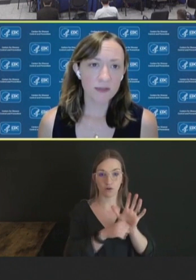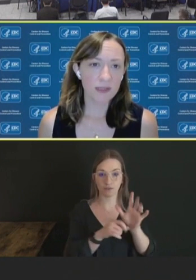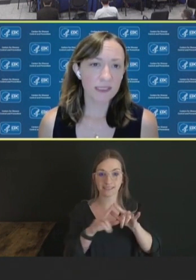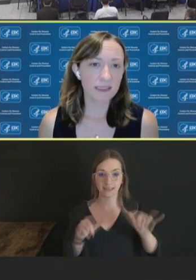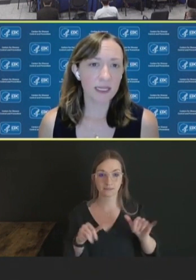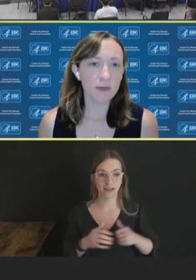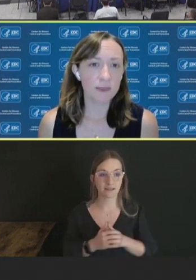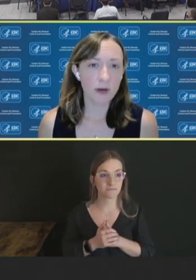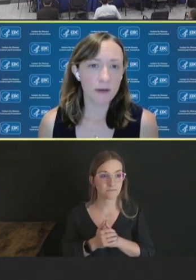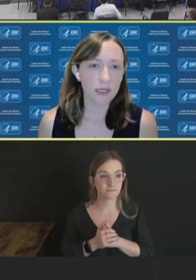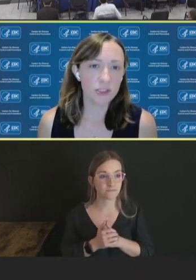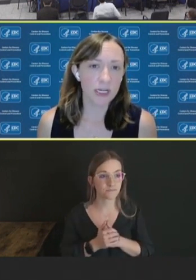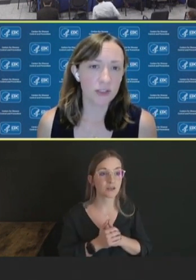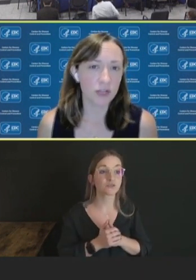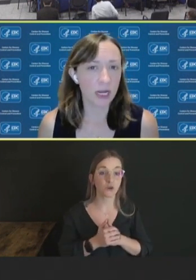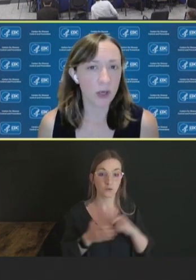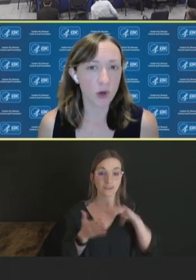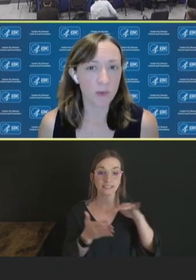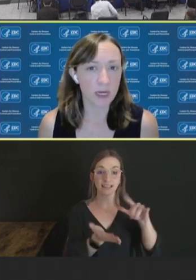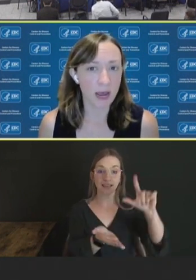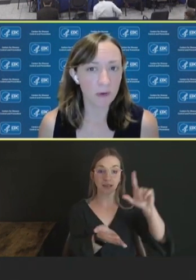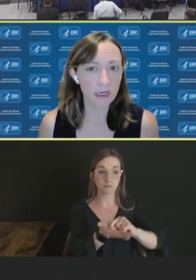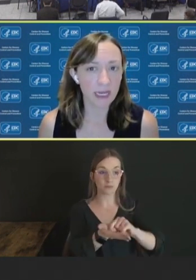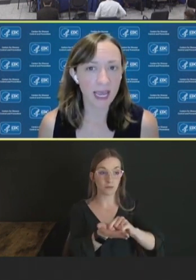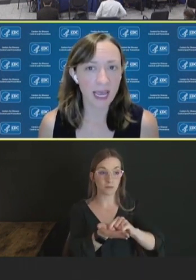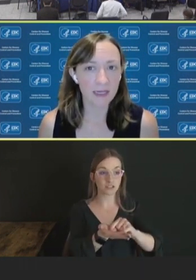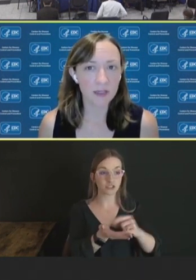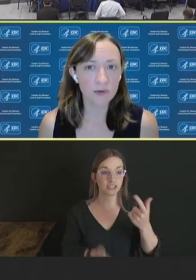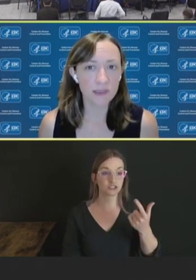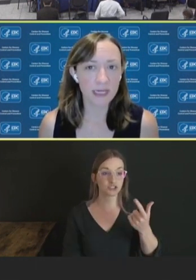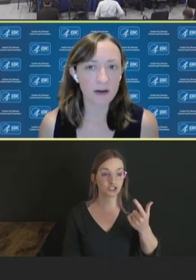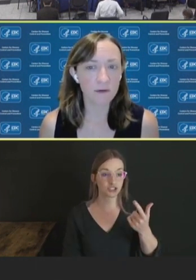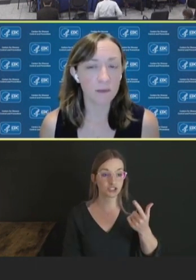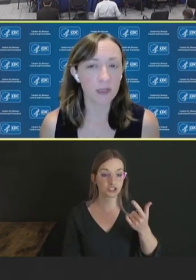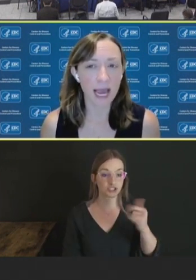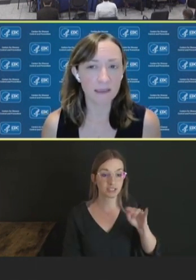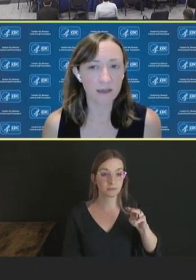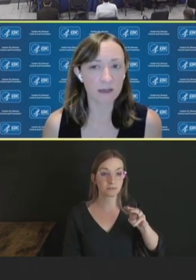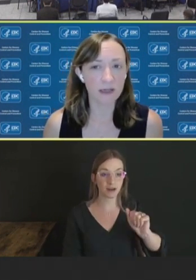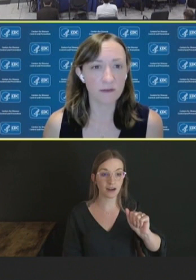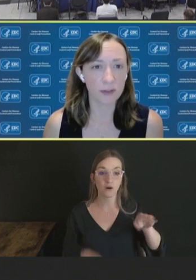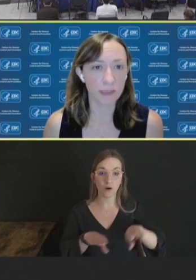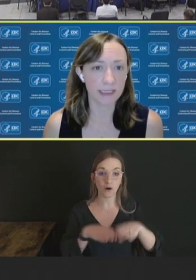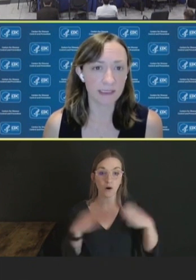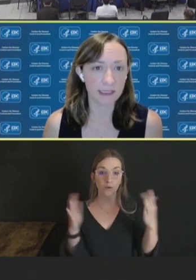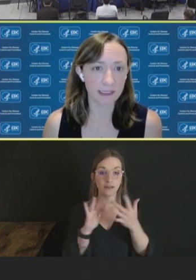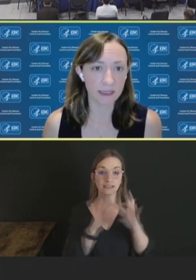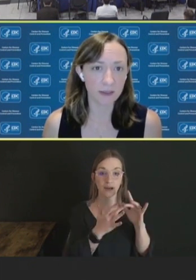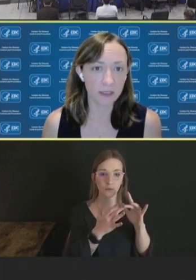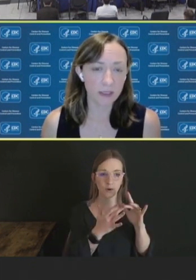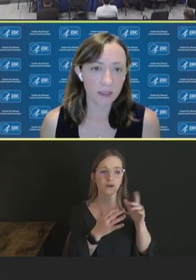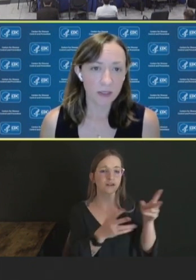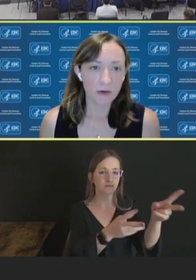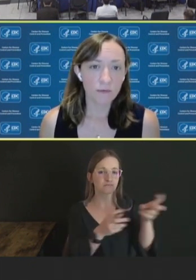So this study was published in JAMA Open Network and used data from last year's influenza season.